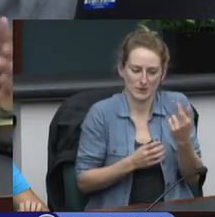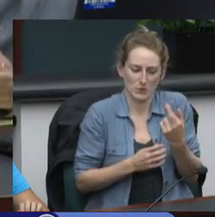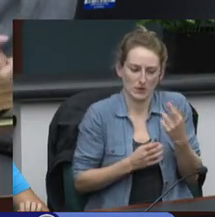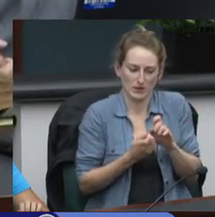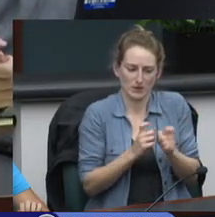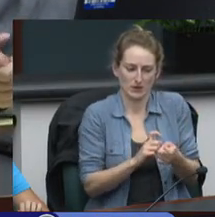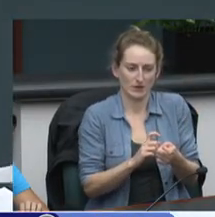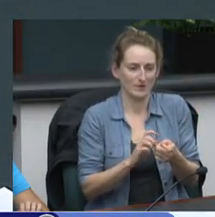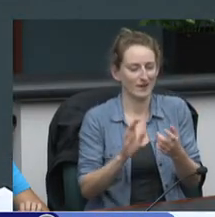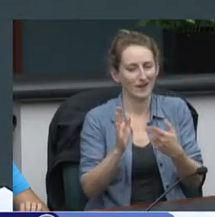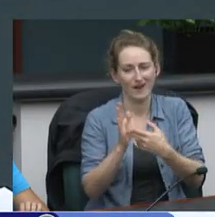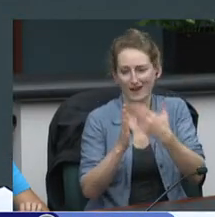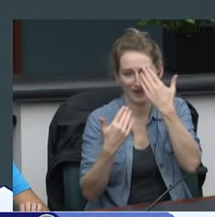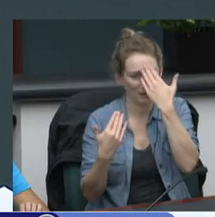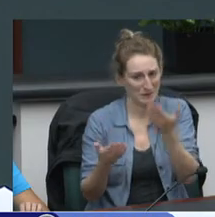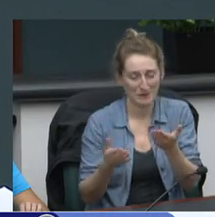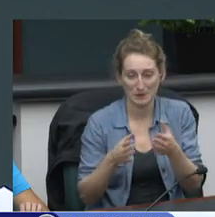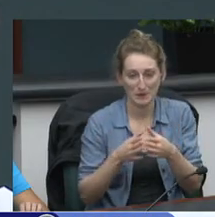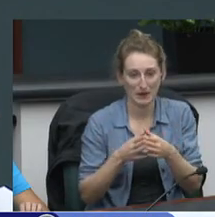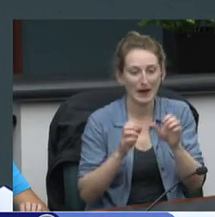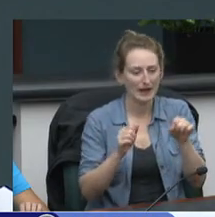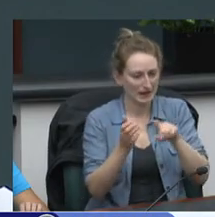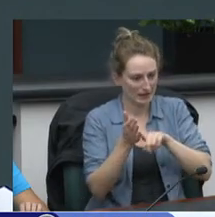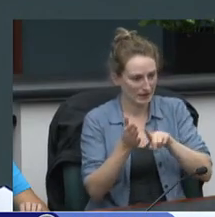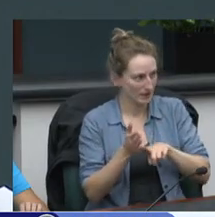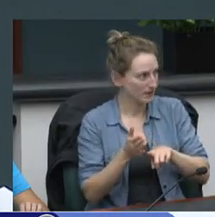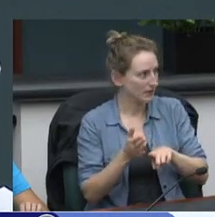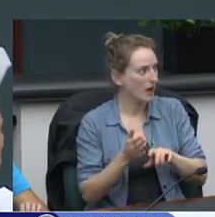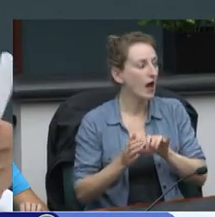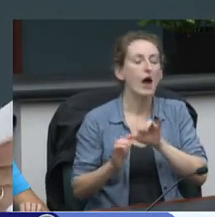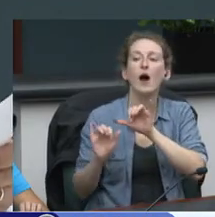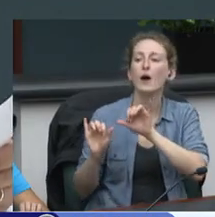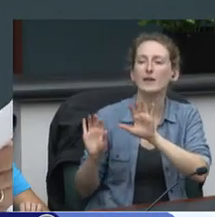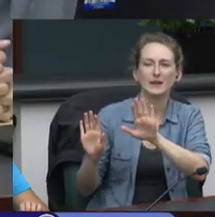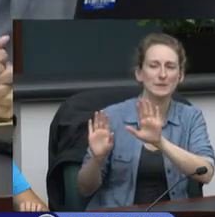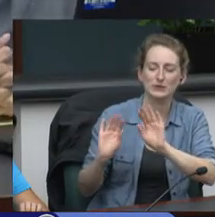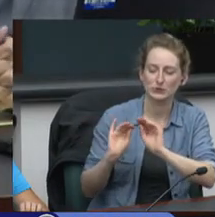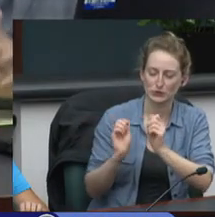you know oh I can say it a different way I think outstanding and notable because